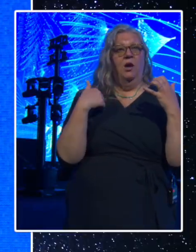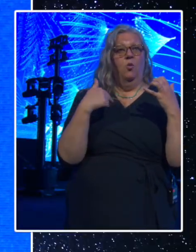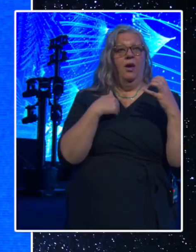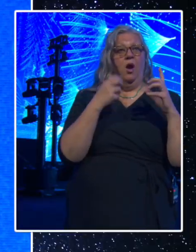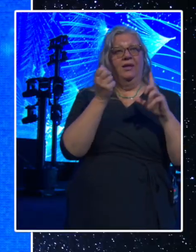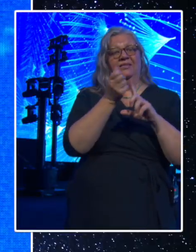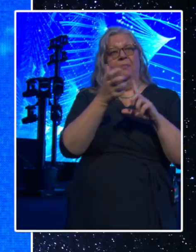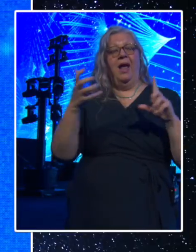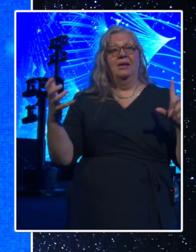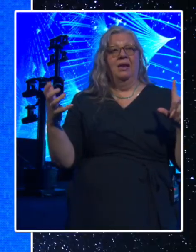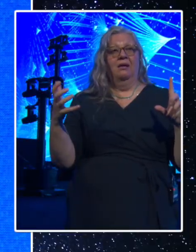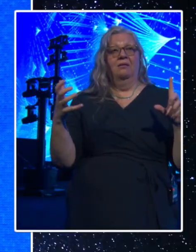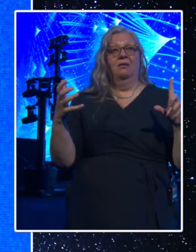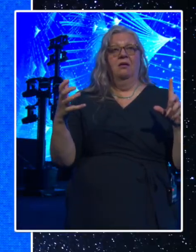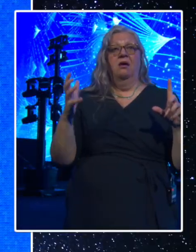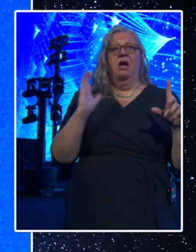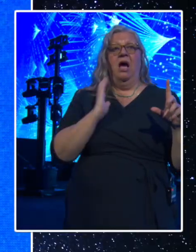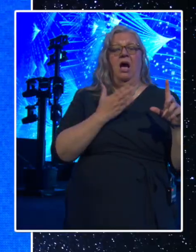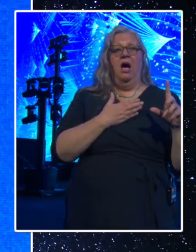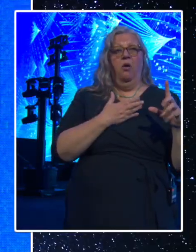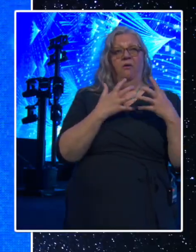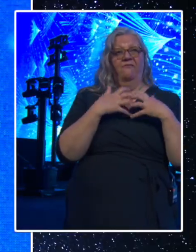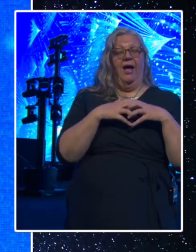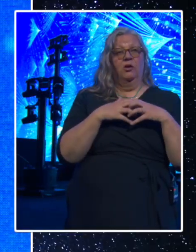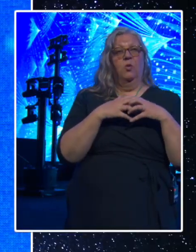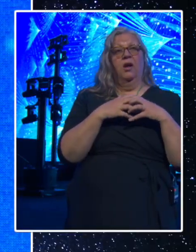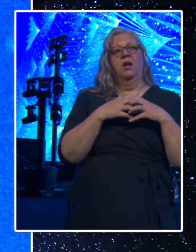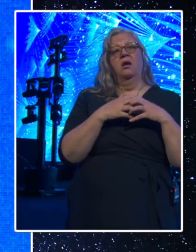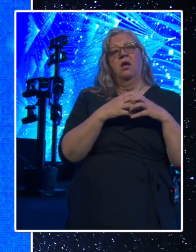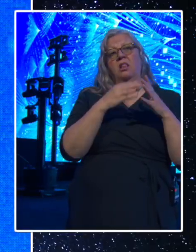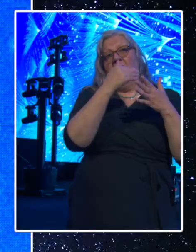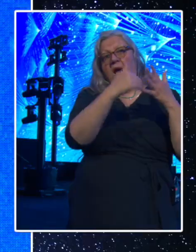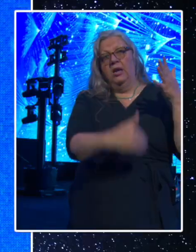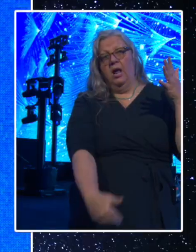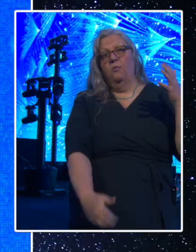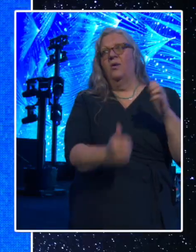And today, we are expanding our AI factory lineup with NVIDIA